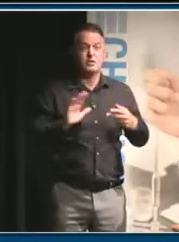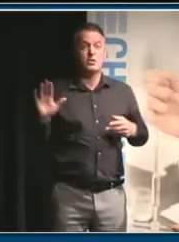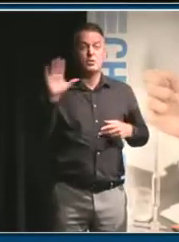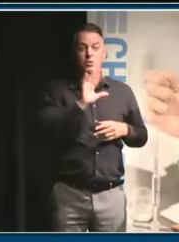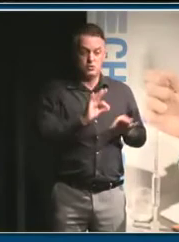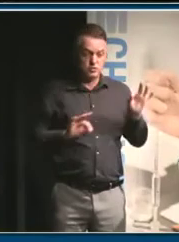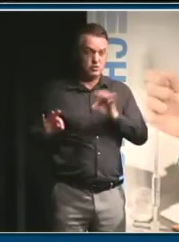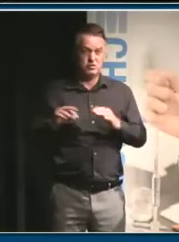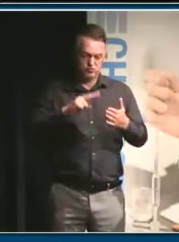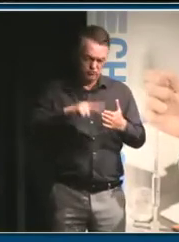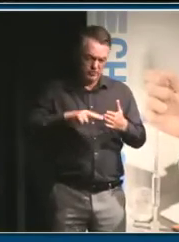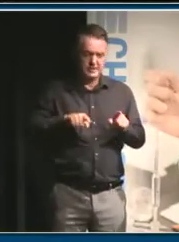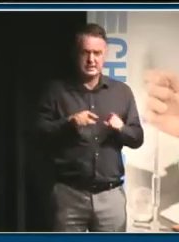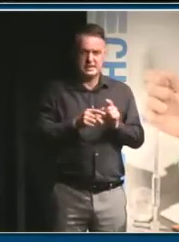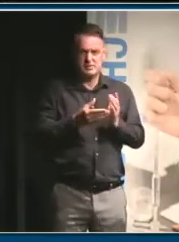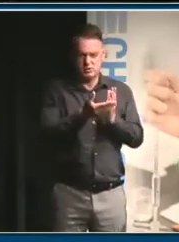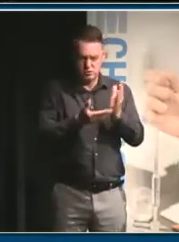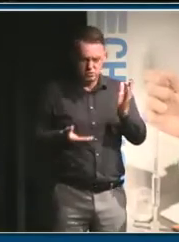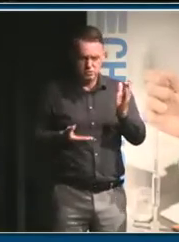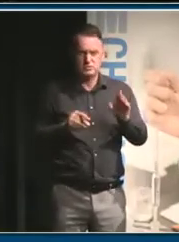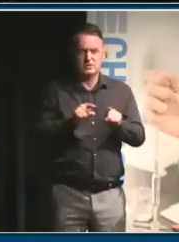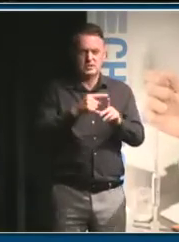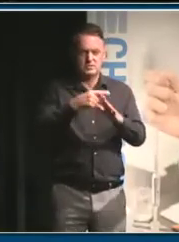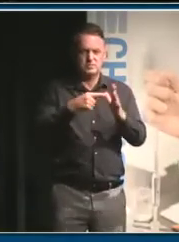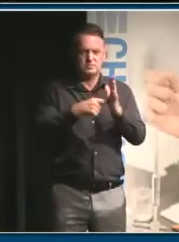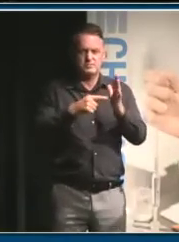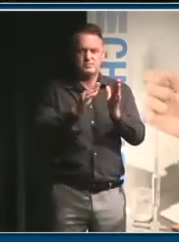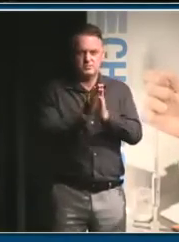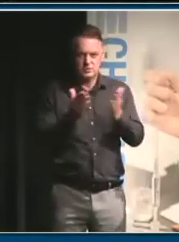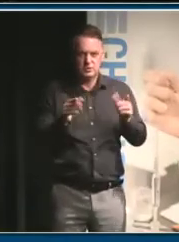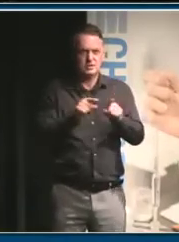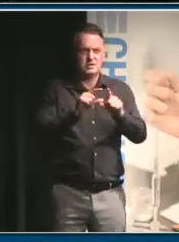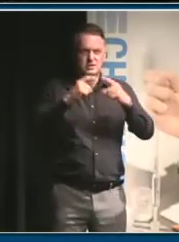journals reading the same textbooks going to the same classes going to the same conferences